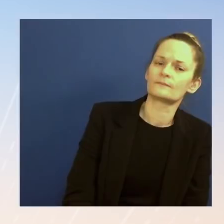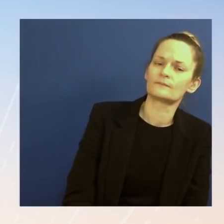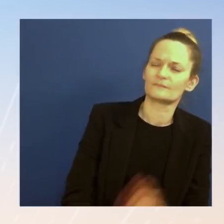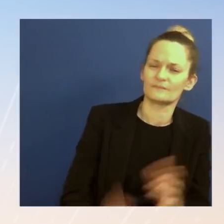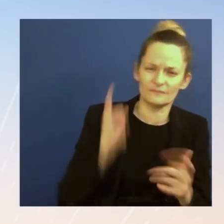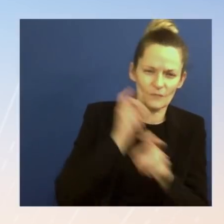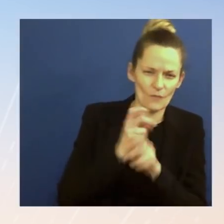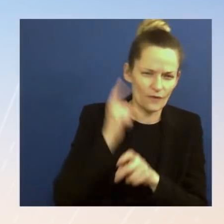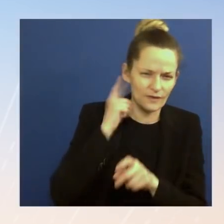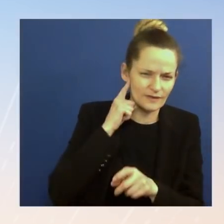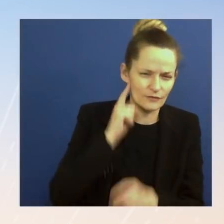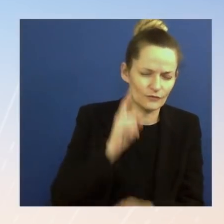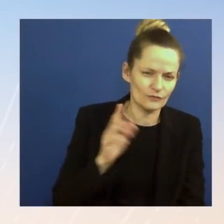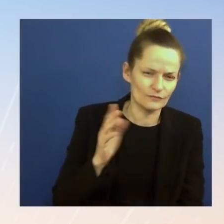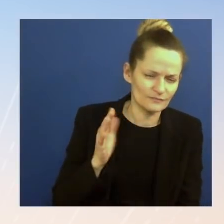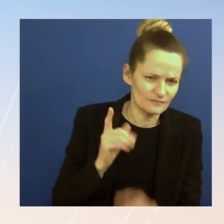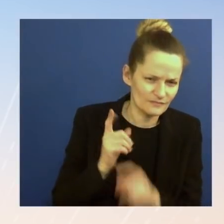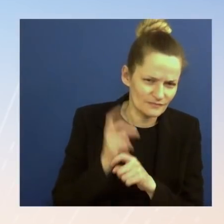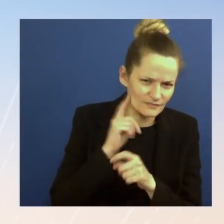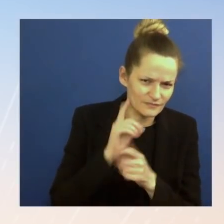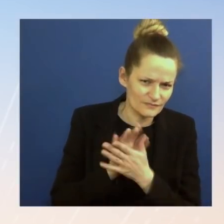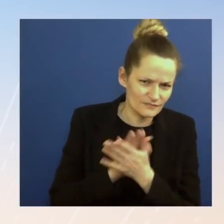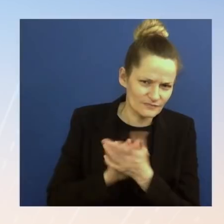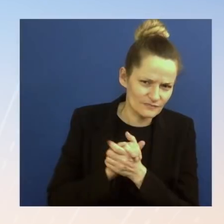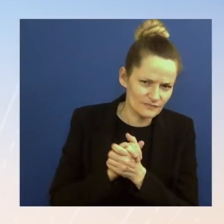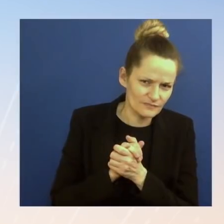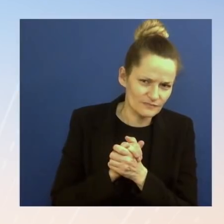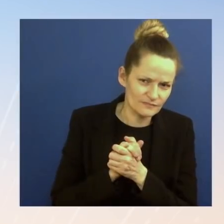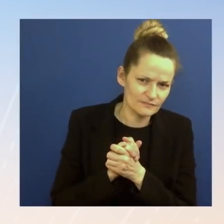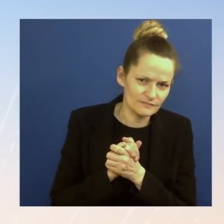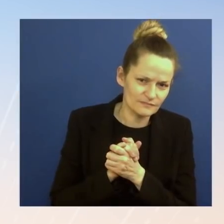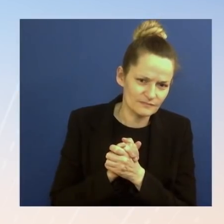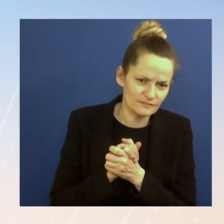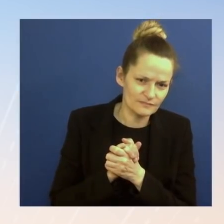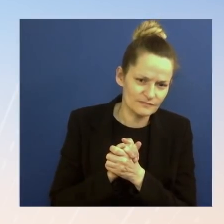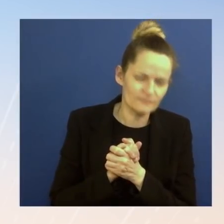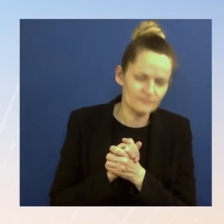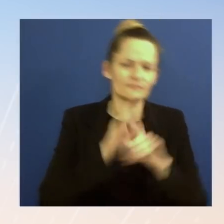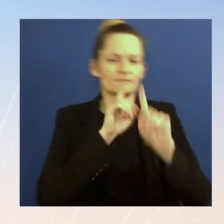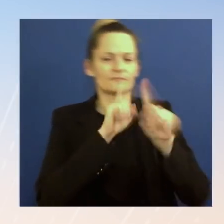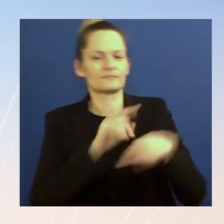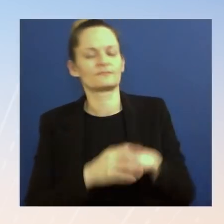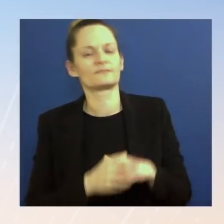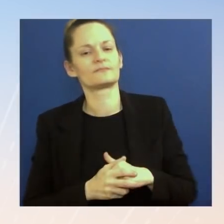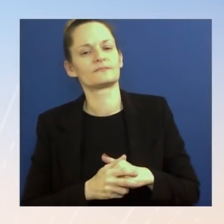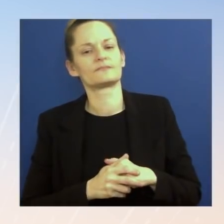imminent launch ICBM? Ms. Psaki: I don't have anything on that report. I've not seen that report.